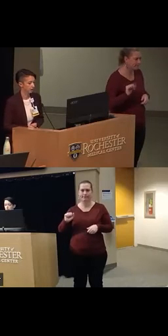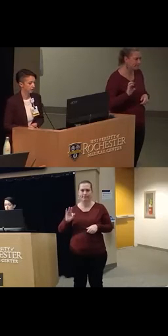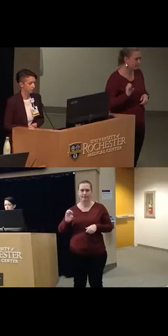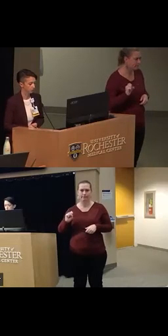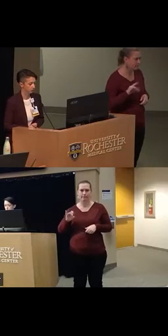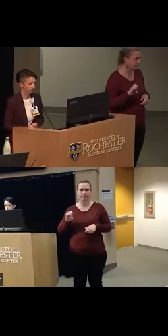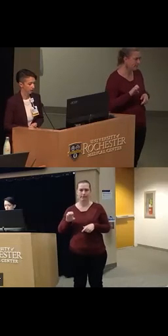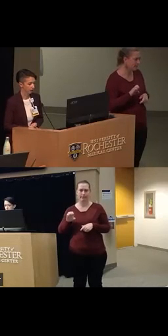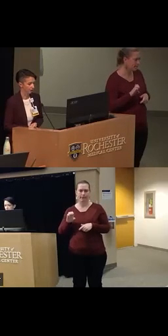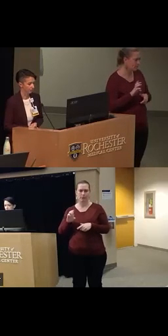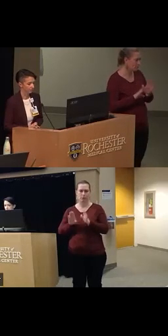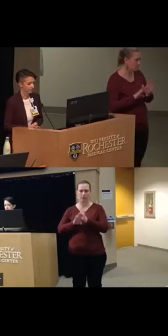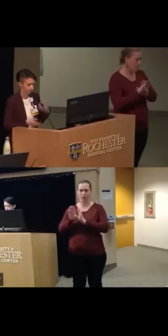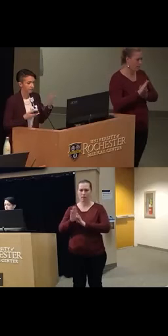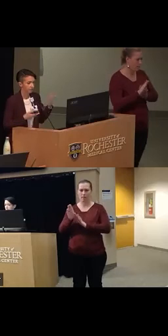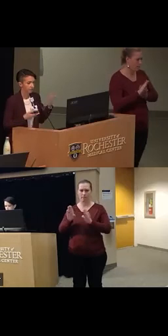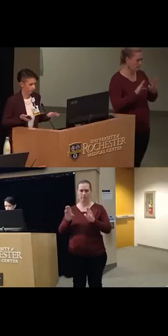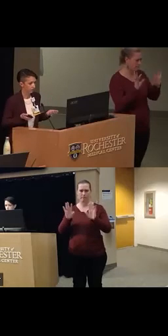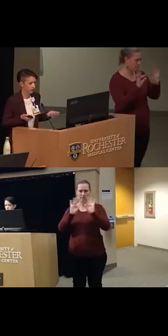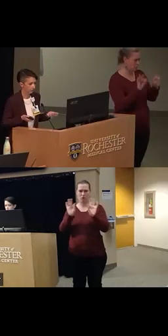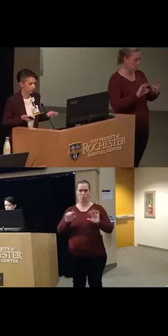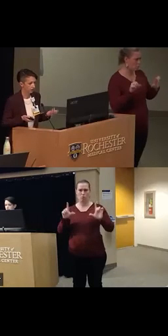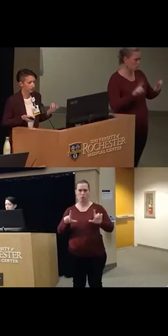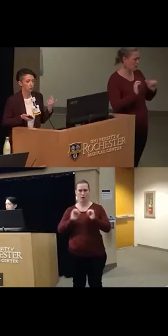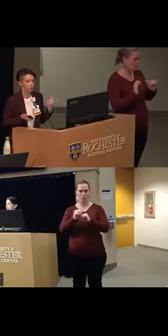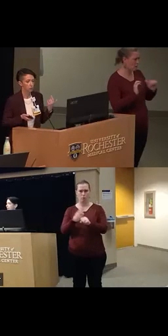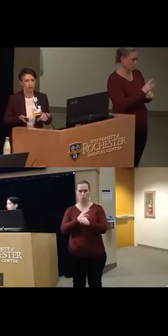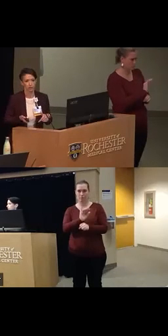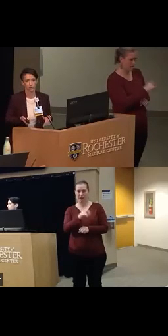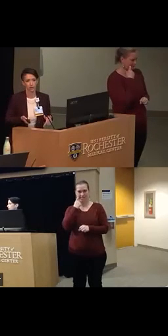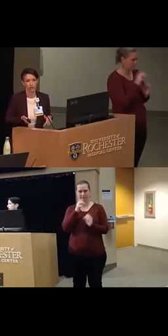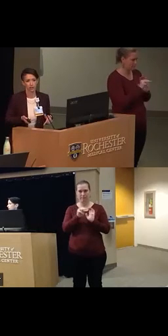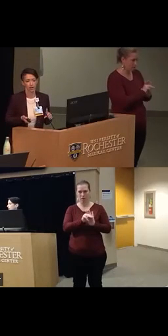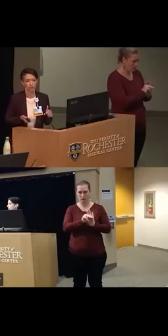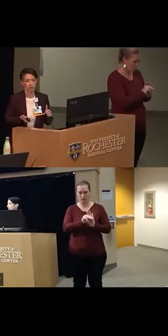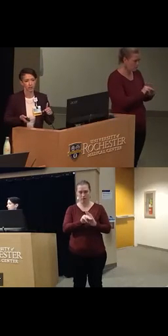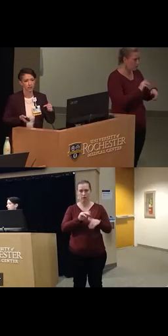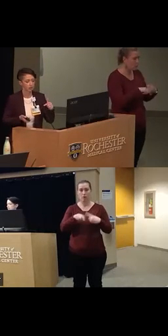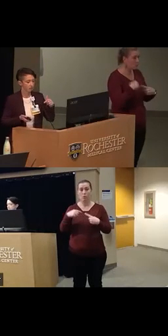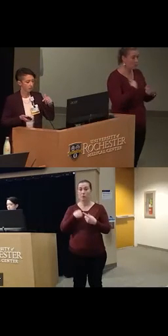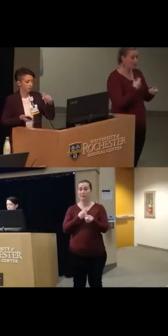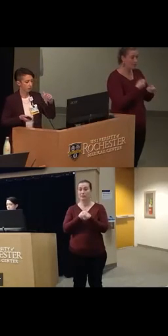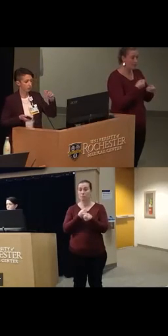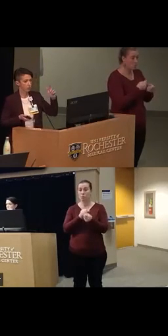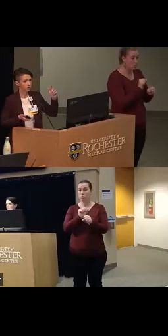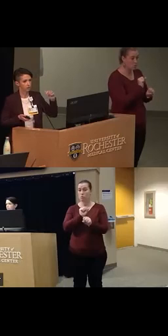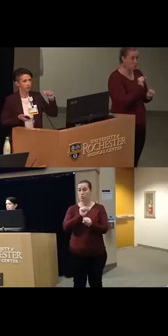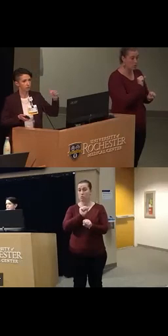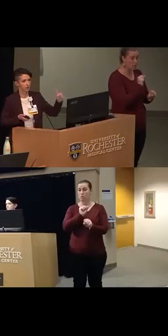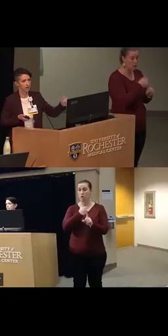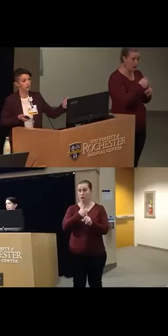how to use um this model when we are supporting an employee who's in crisis but they're at a